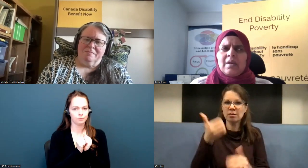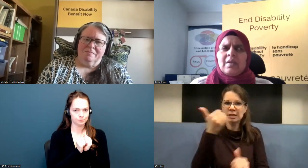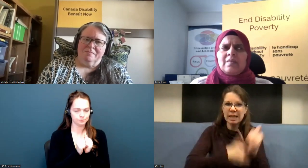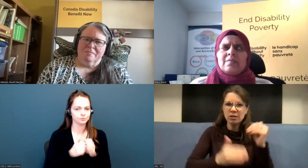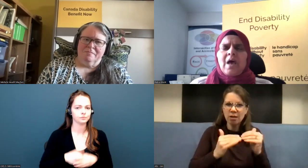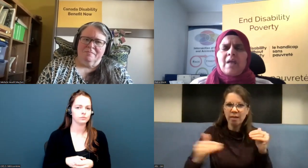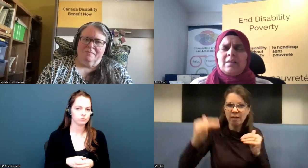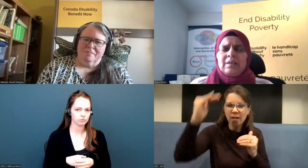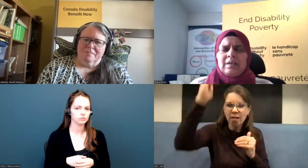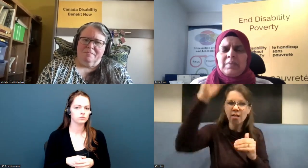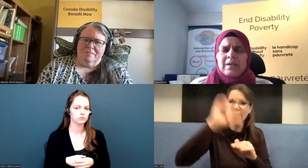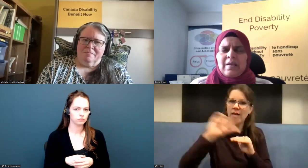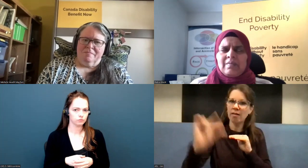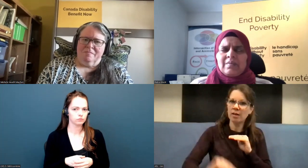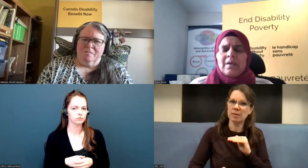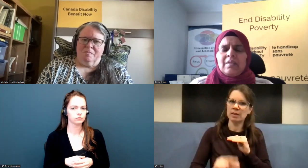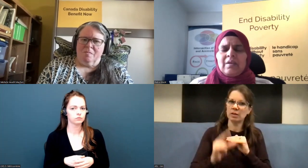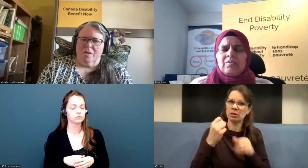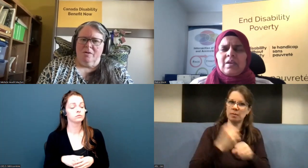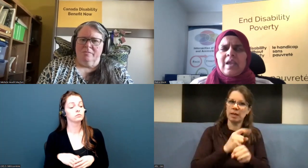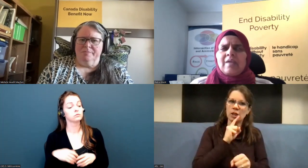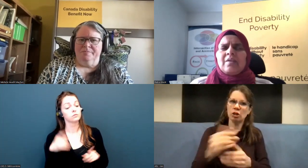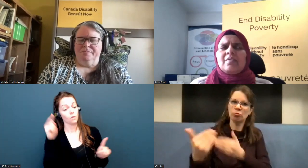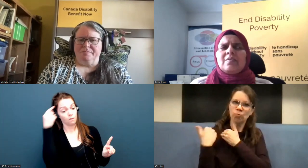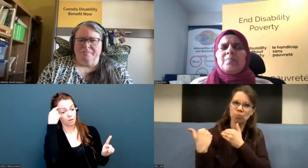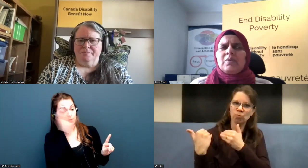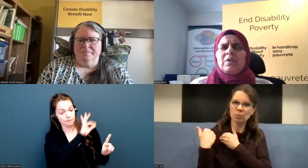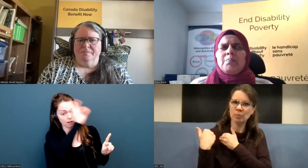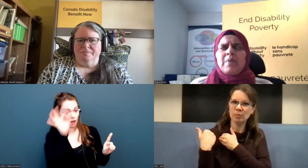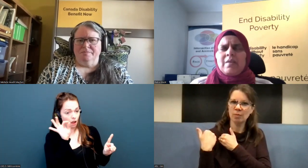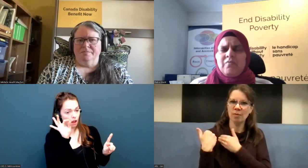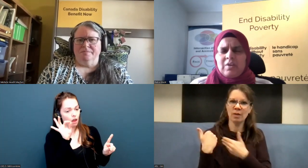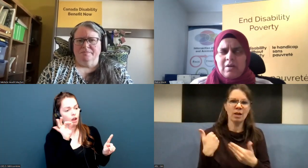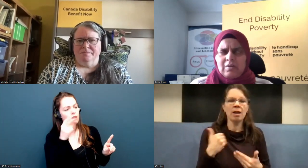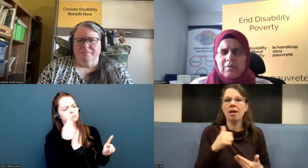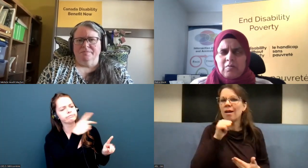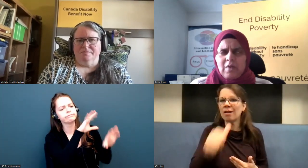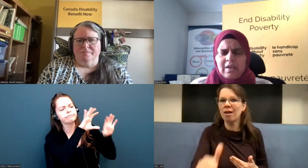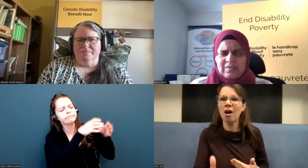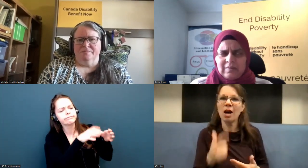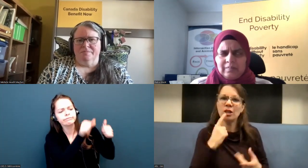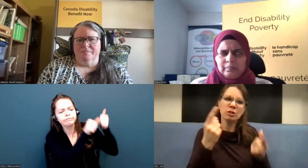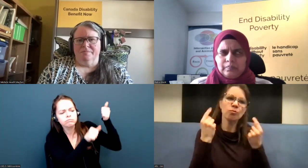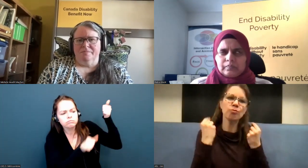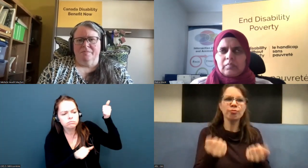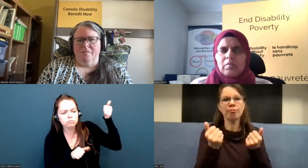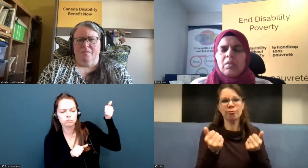SUDDENLY BECAUSE THERE IS A CANADA DISABILITY BENEFIT ON THE HORIZON.